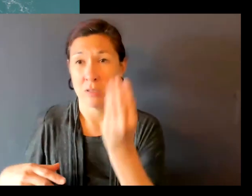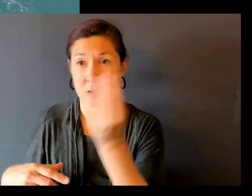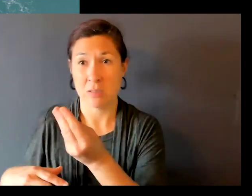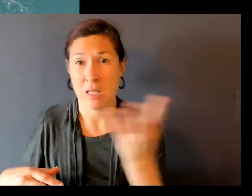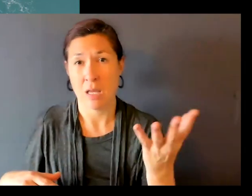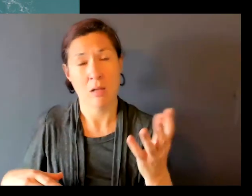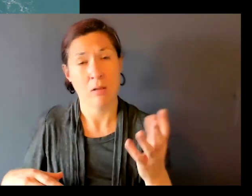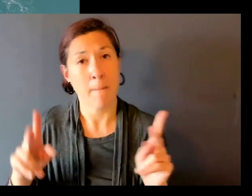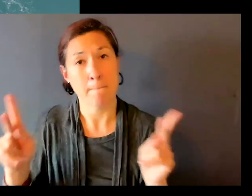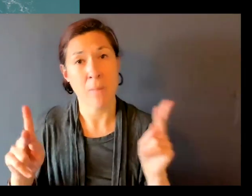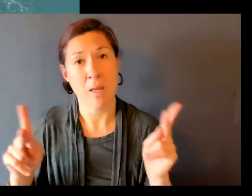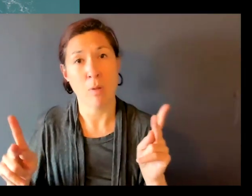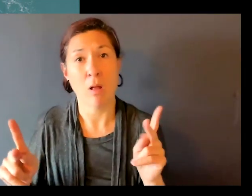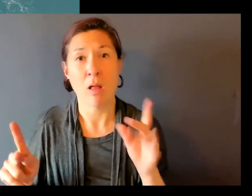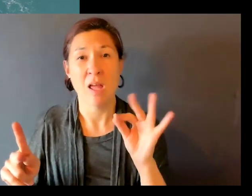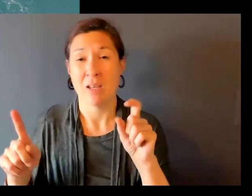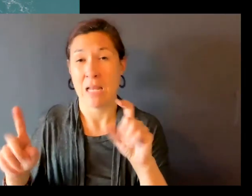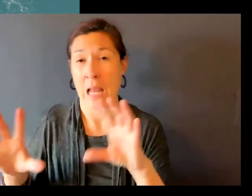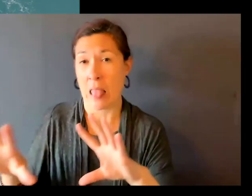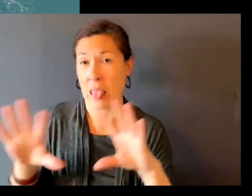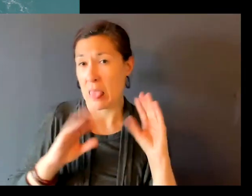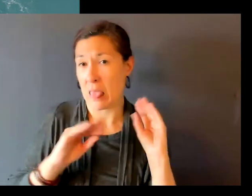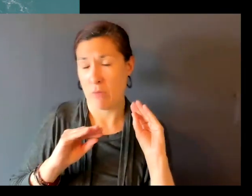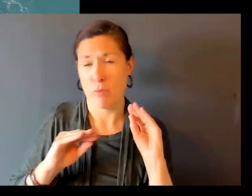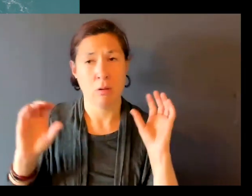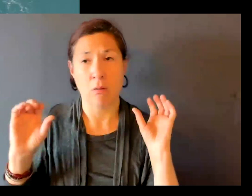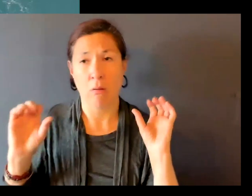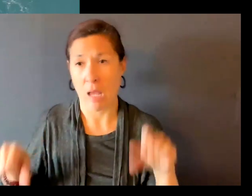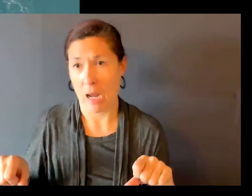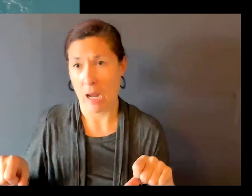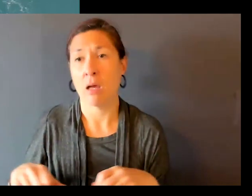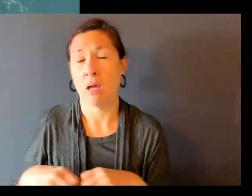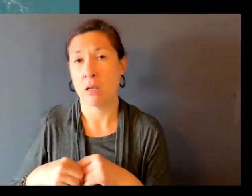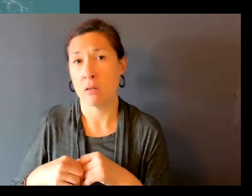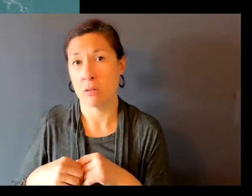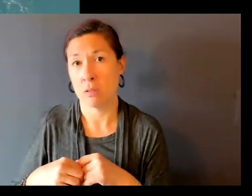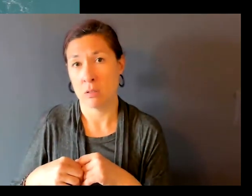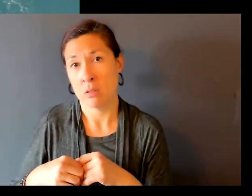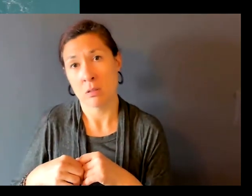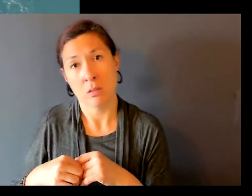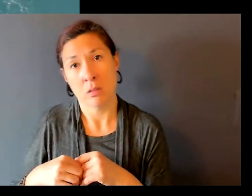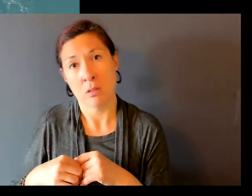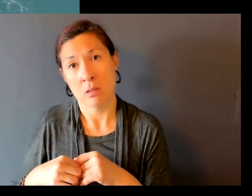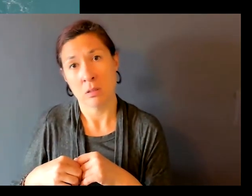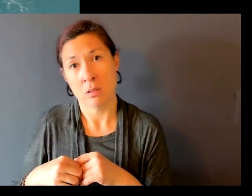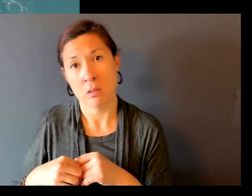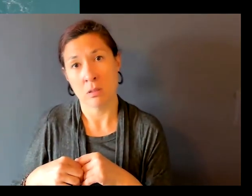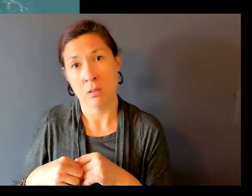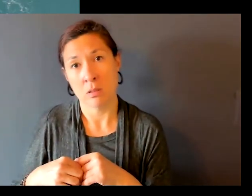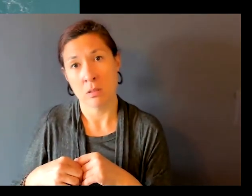Gloria.